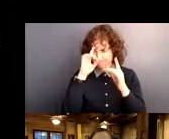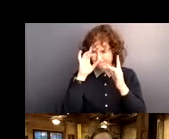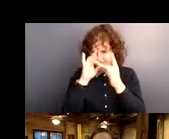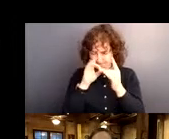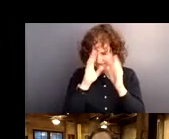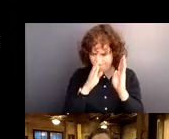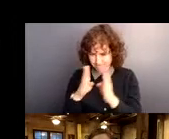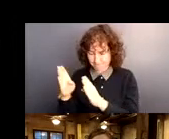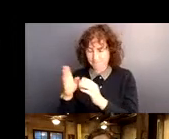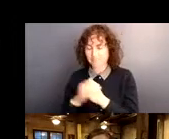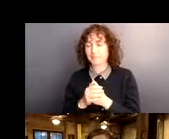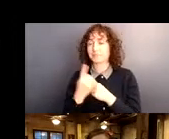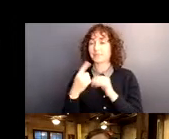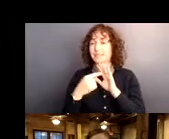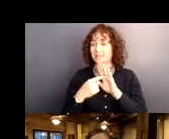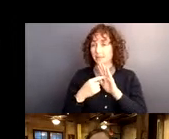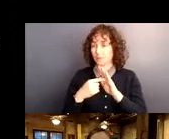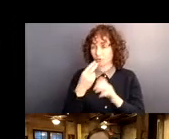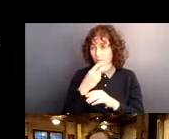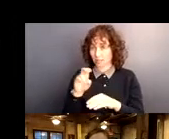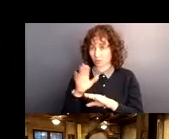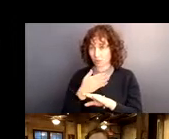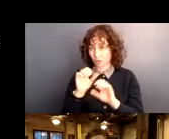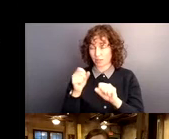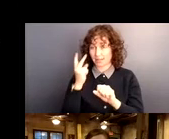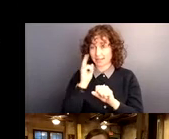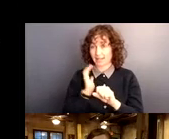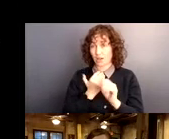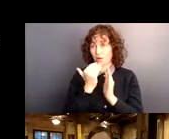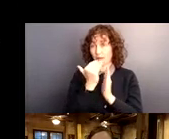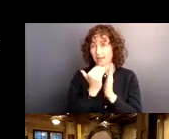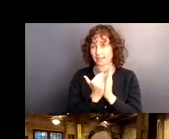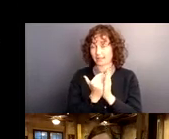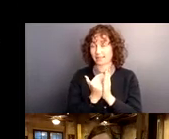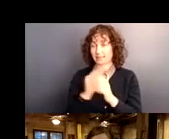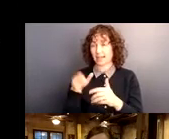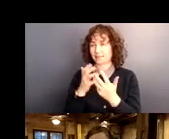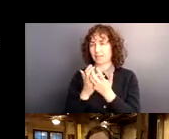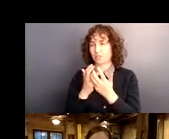An example of this type of transition song can be found within our lesson "Adaptations" on the Preservation Hall website